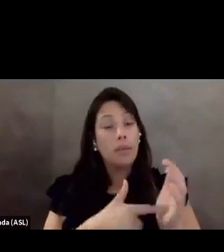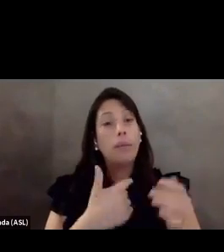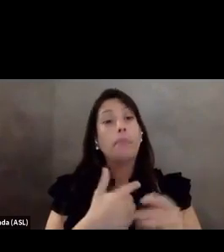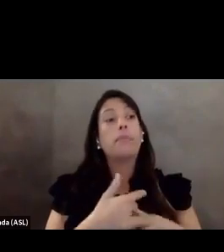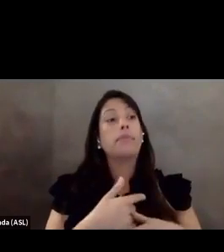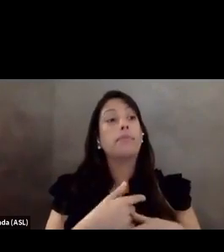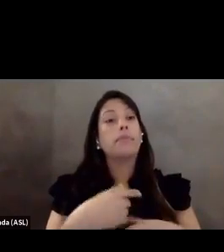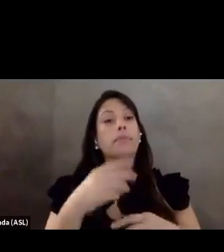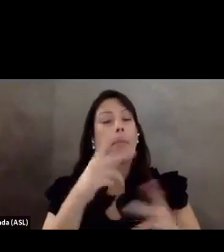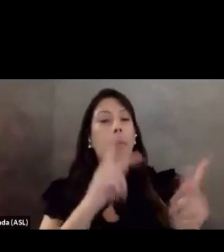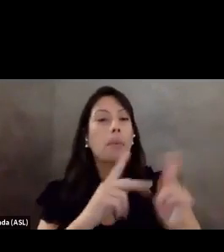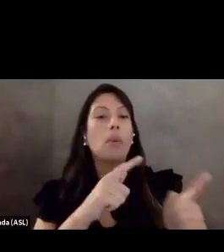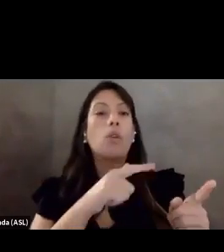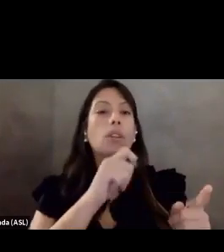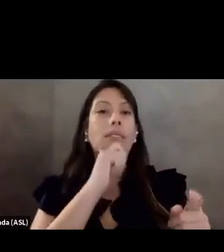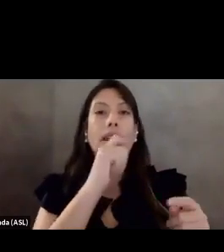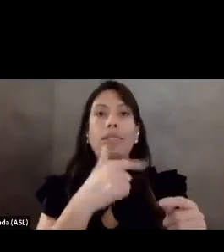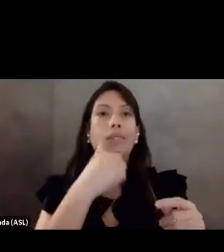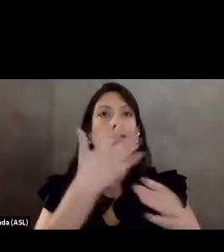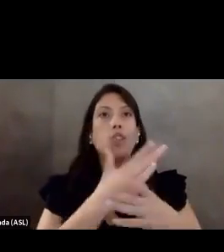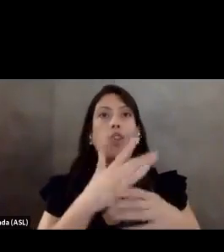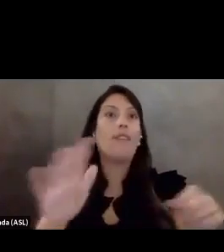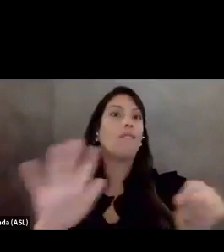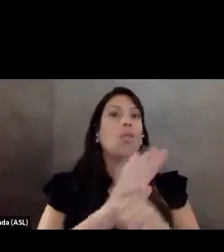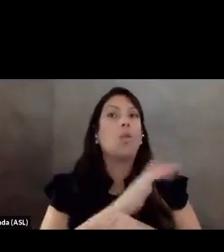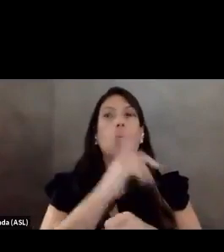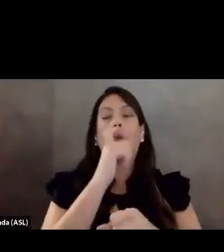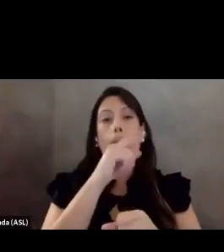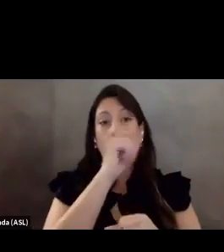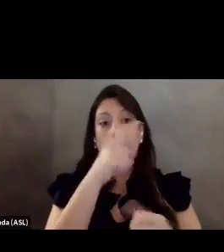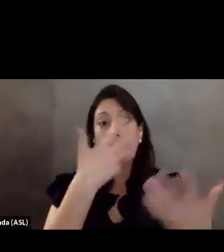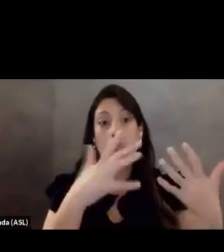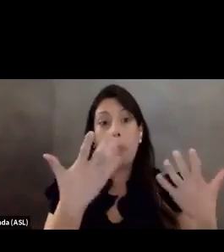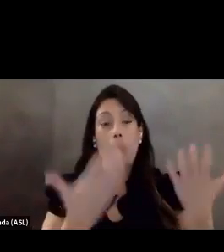person came into contact with because they don't want others to know that they